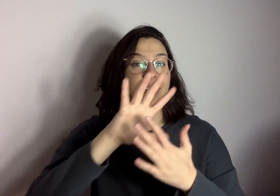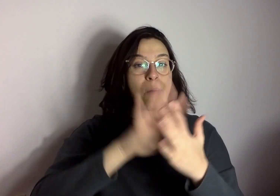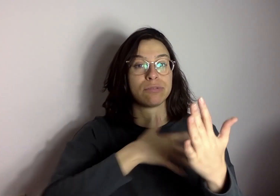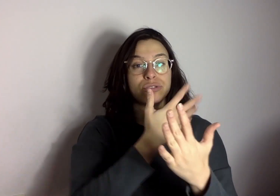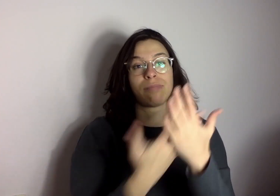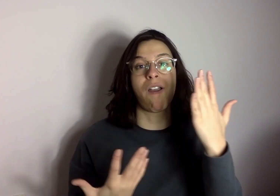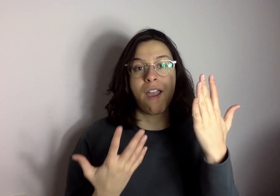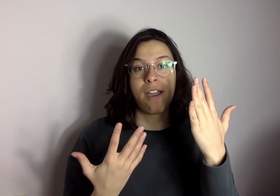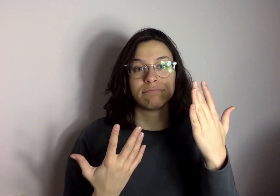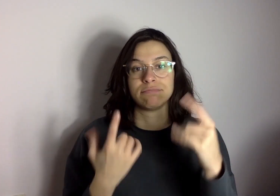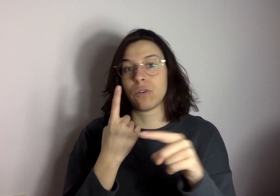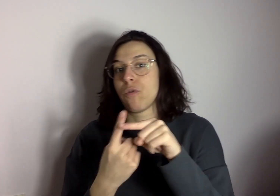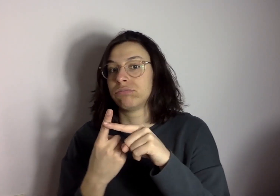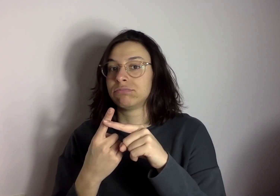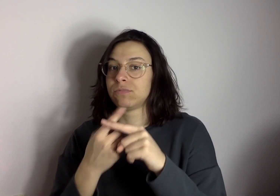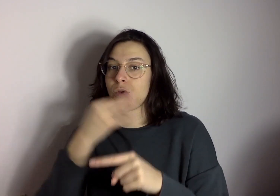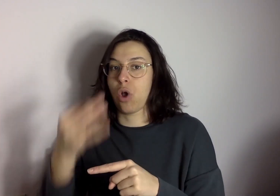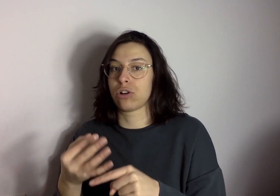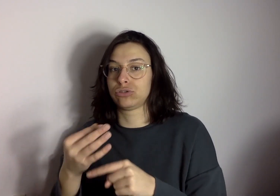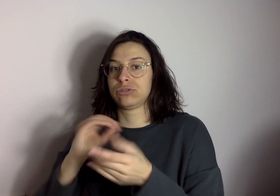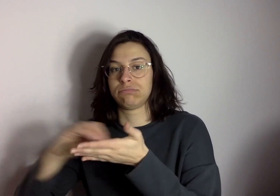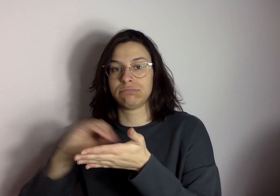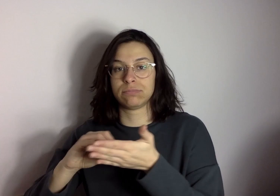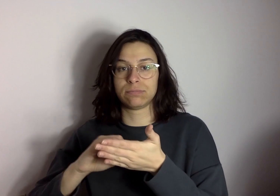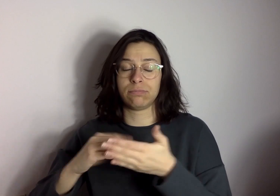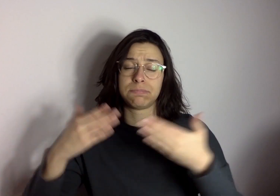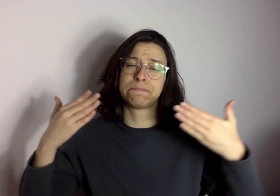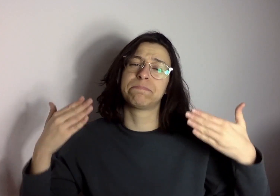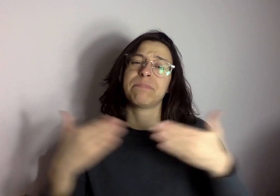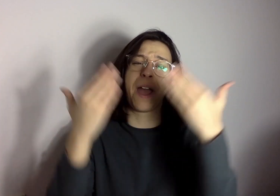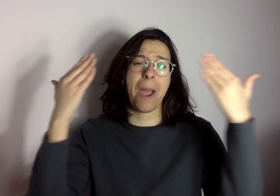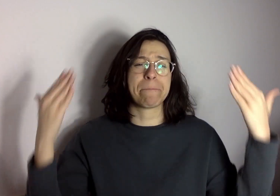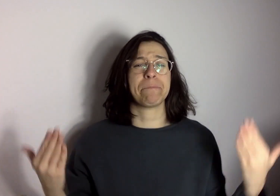Well ÖGS and german are completely different languages.